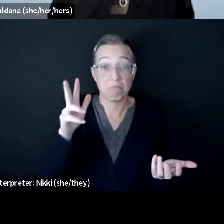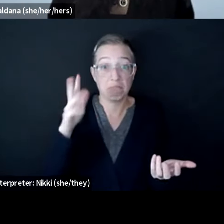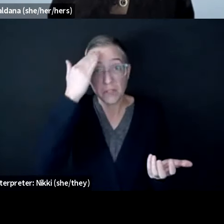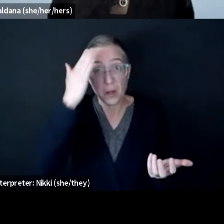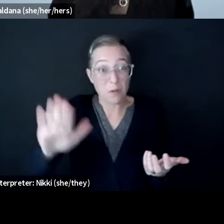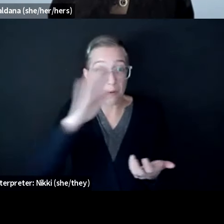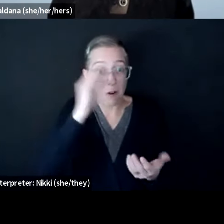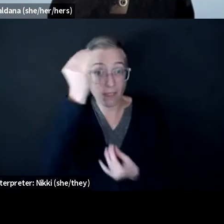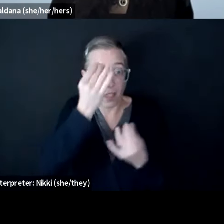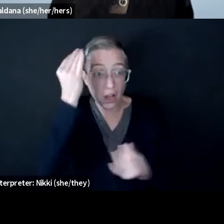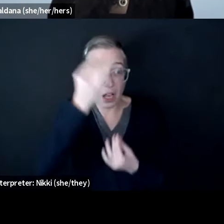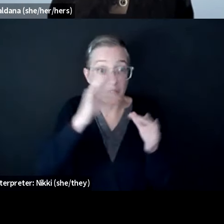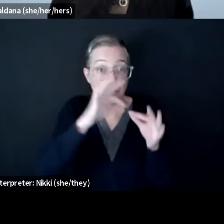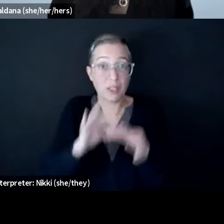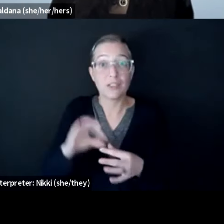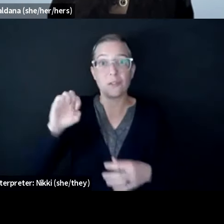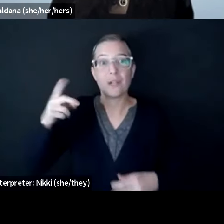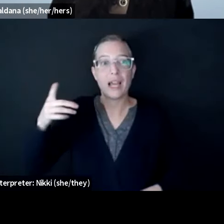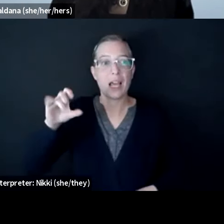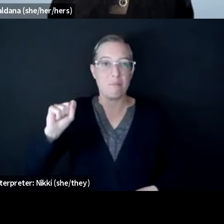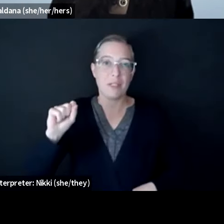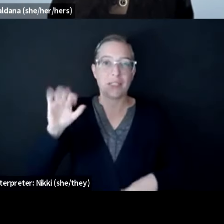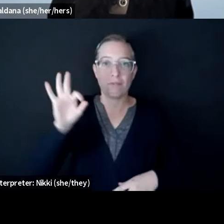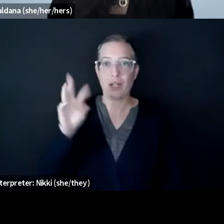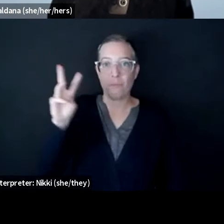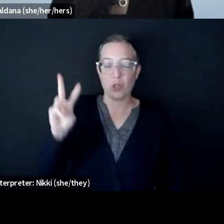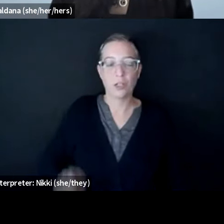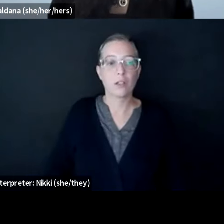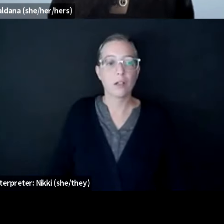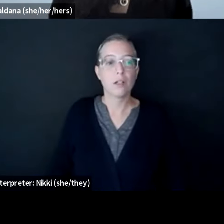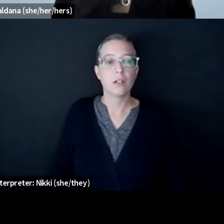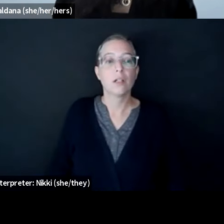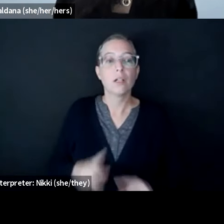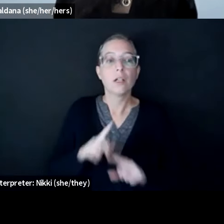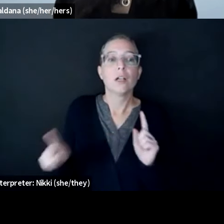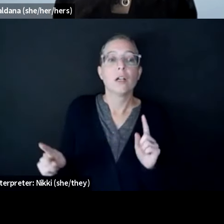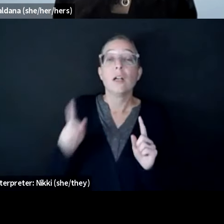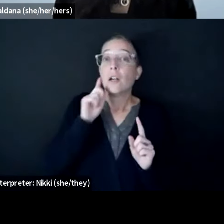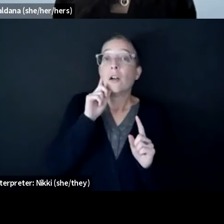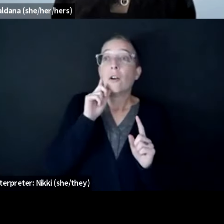Melissa Dattalo: The episodes framework better, but the way that this was discussed in the interviews was that.